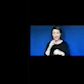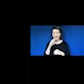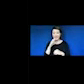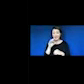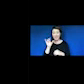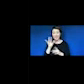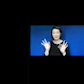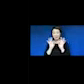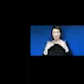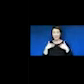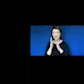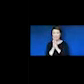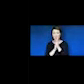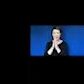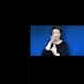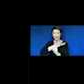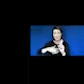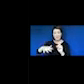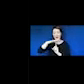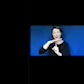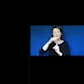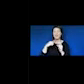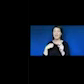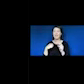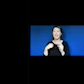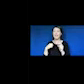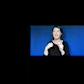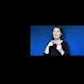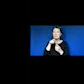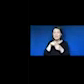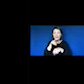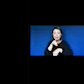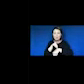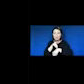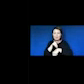job duties and aspects to that position that allow that individual to feel motivated to